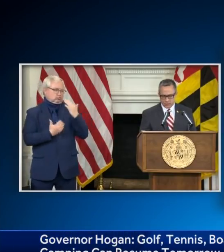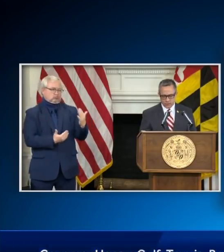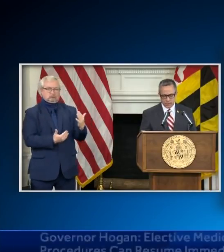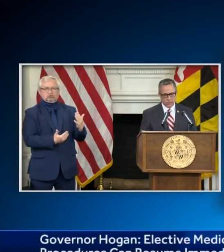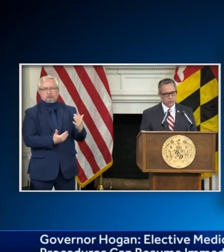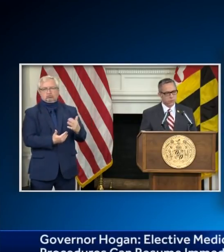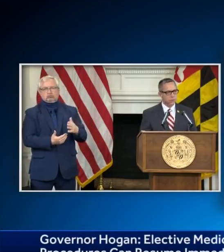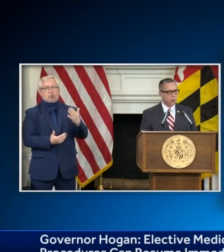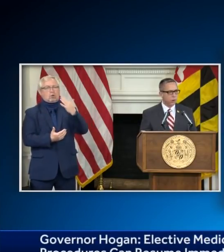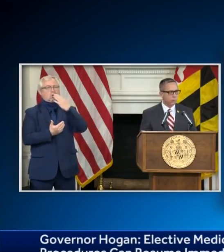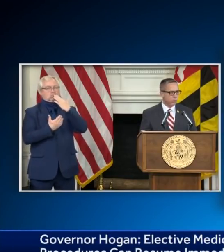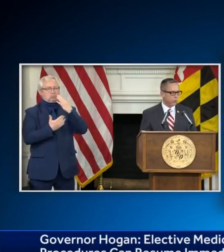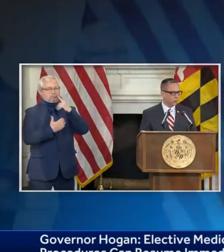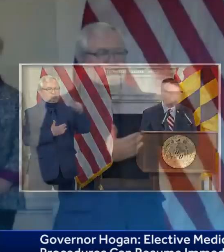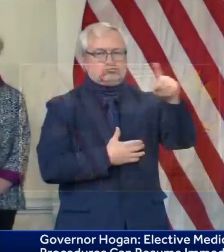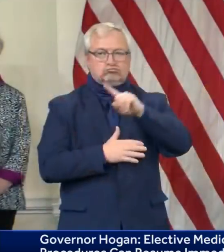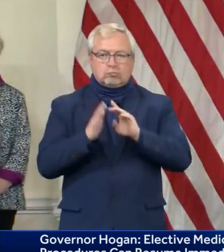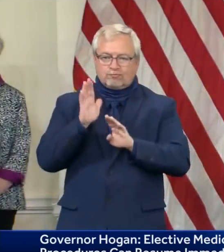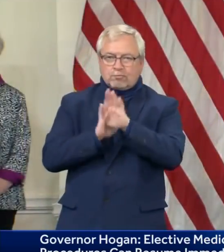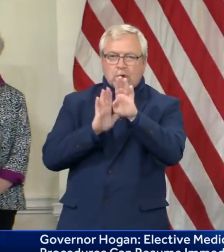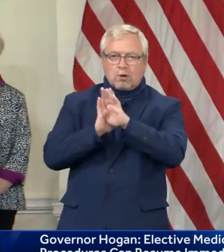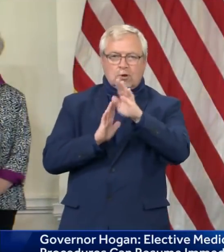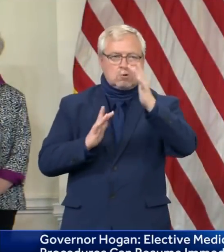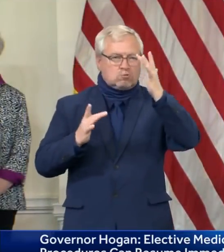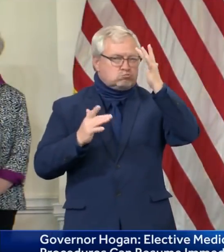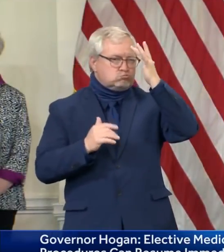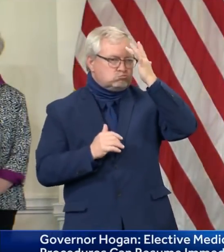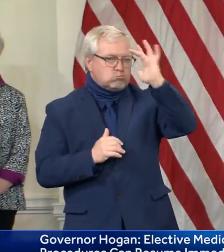THANK YOU FOR KEEPING US SAFE.